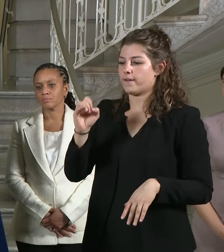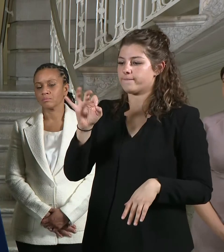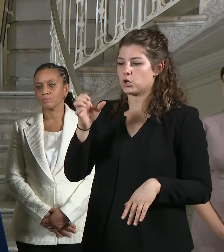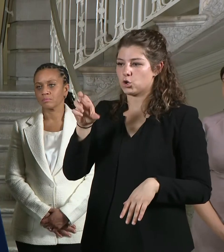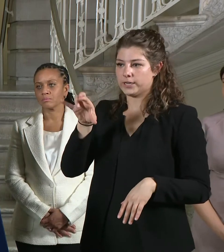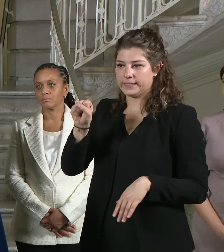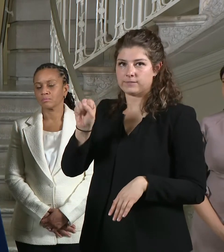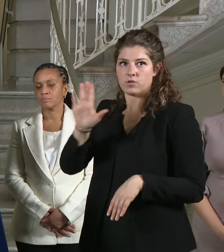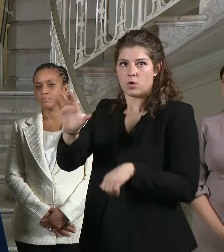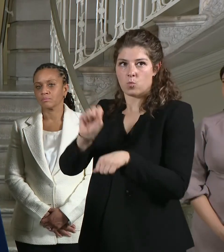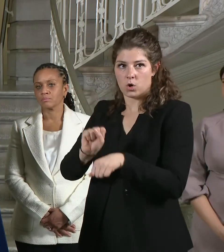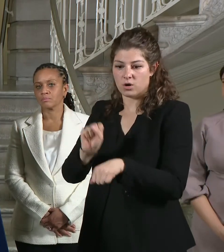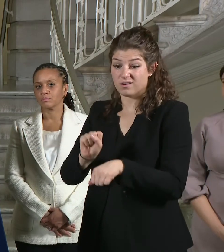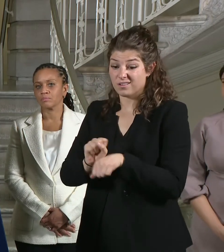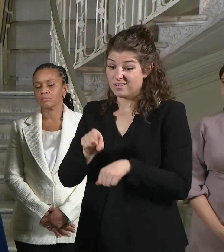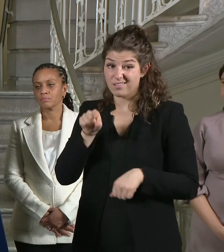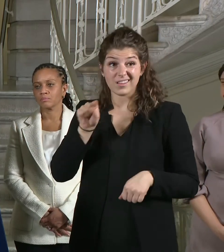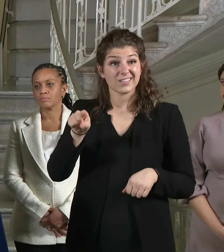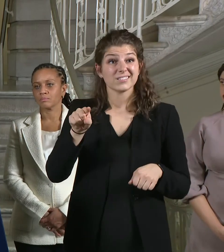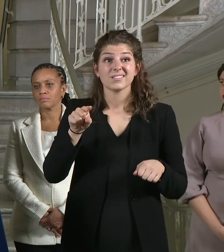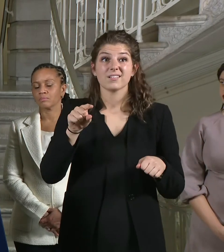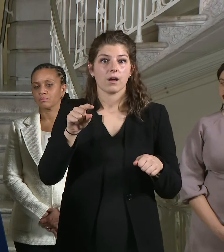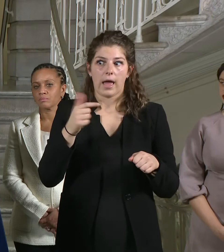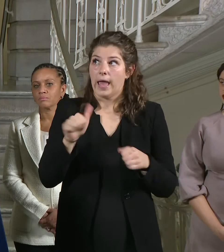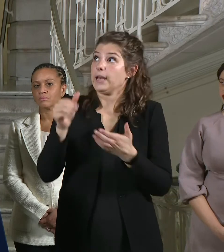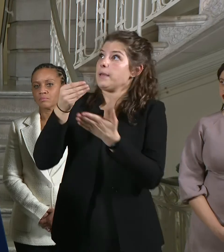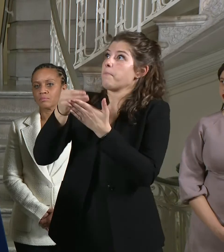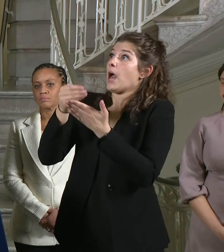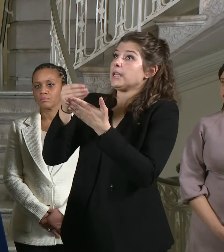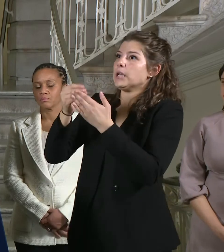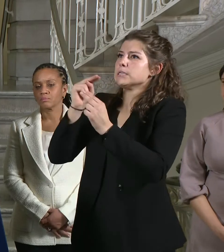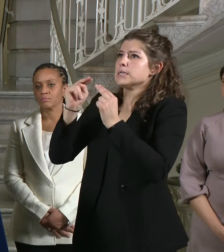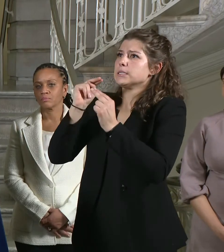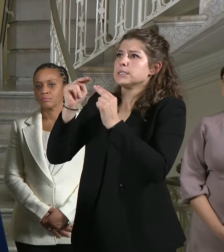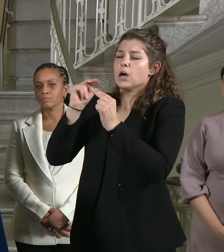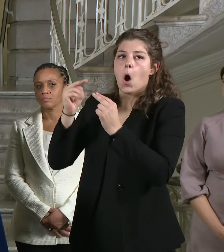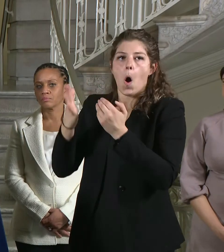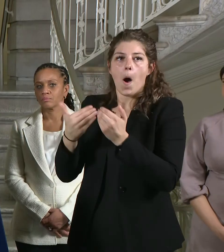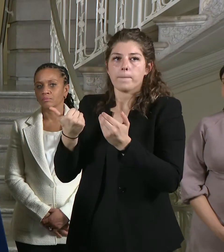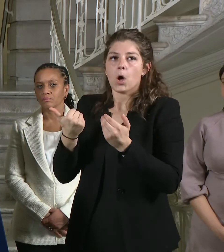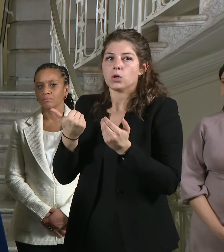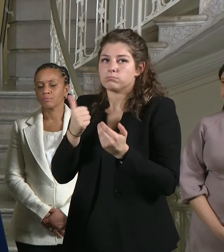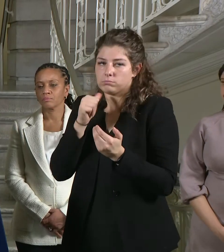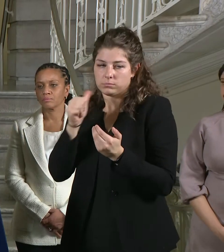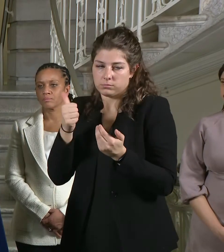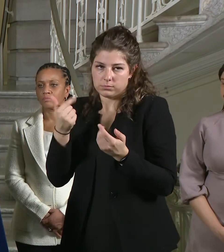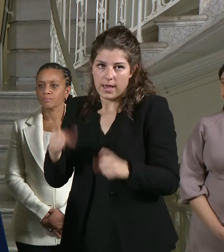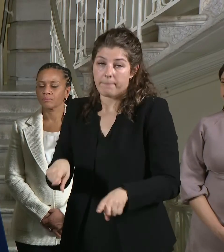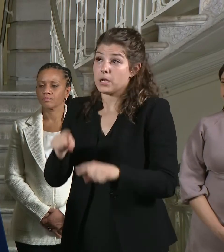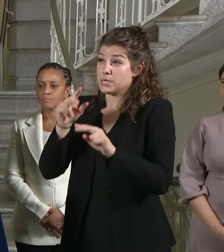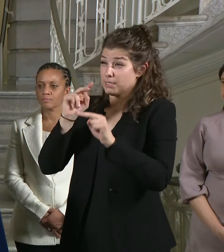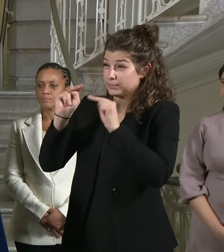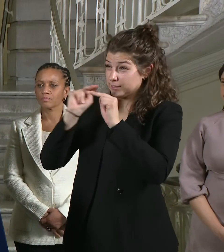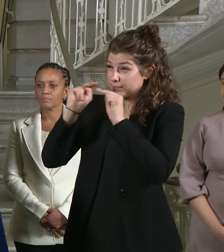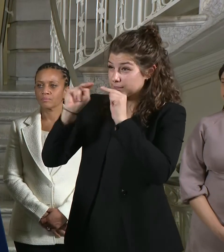REALLY NEED TO THINK SENATOR SCHUMER AND LEADER JEFFRIES FOR WHAT THEY DID IS THIS DEAL WAS